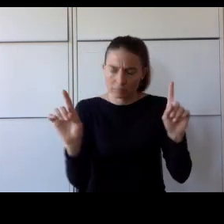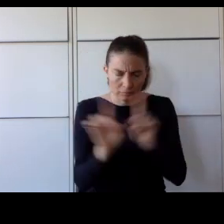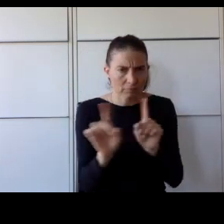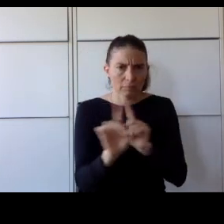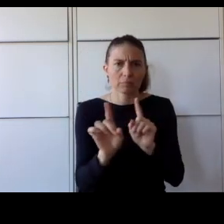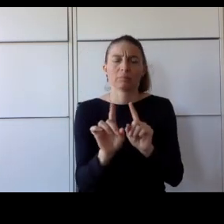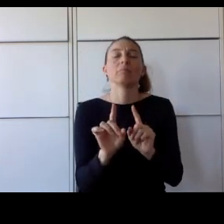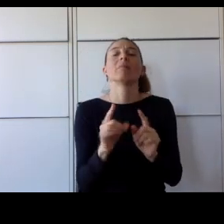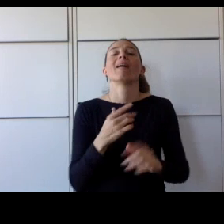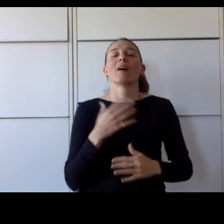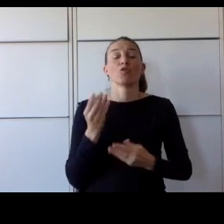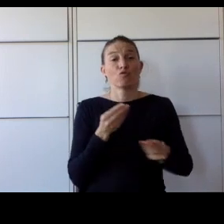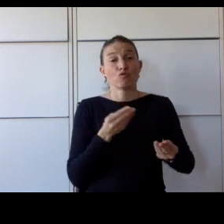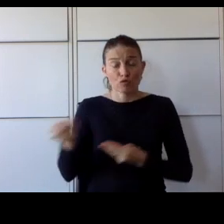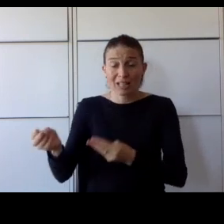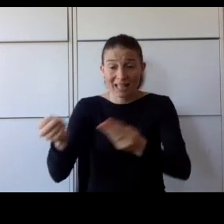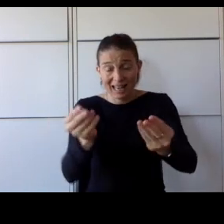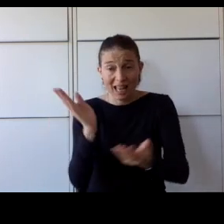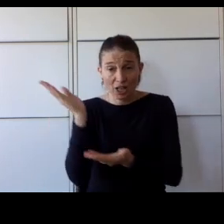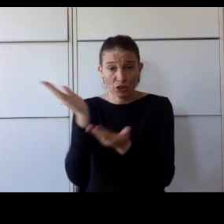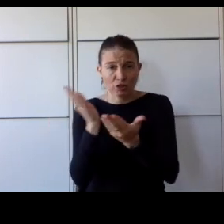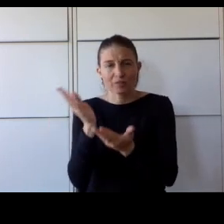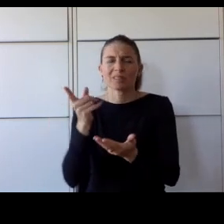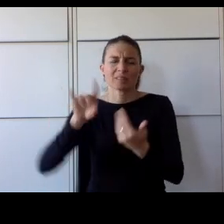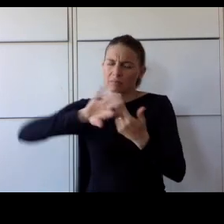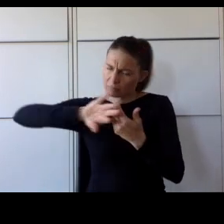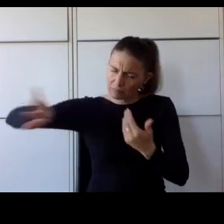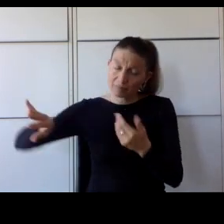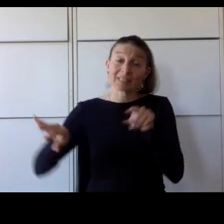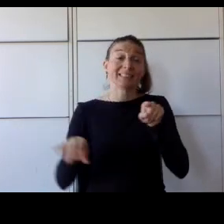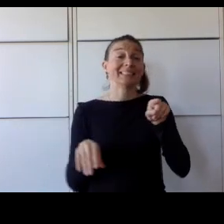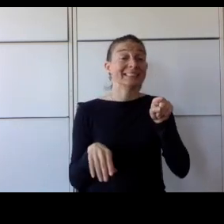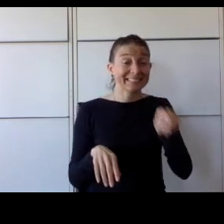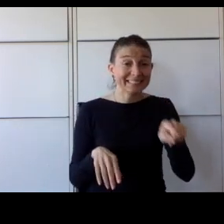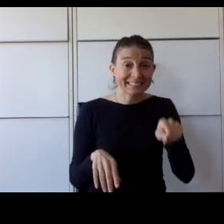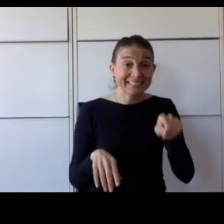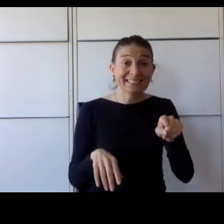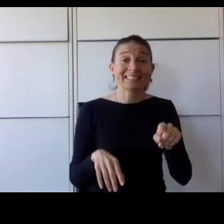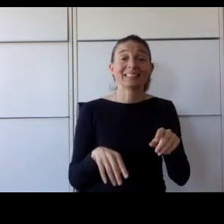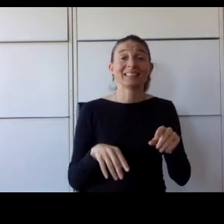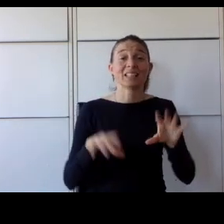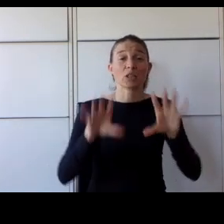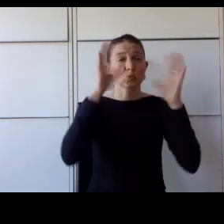the relay services are a different thing. We're talking about total conversation and real-time text